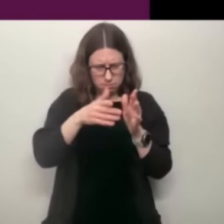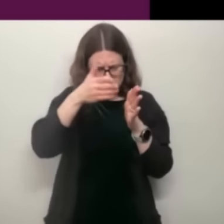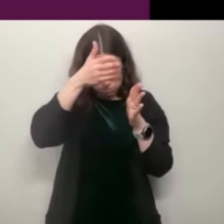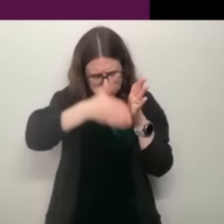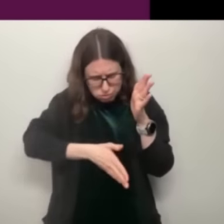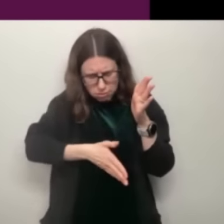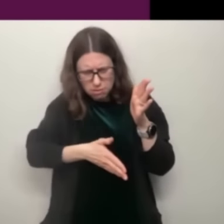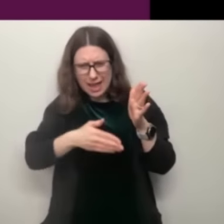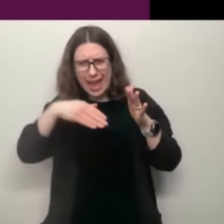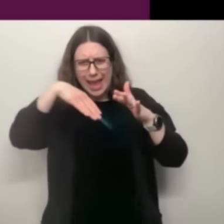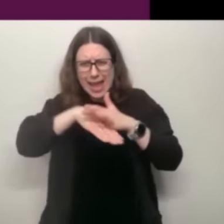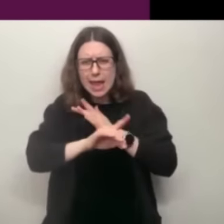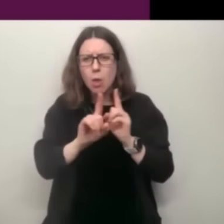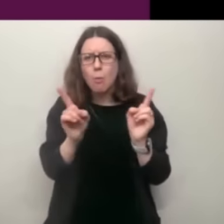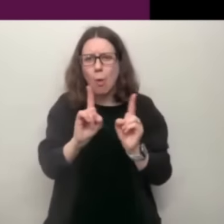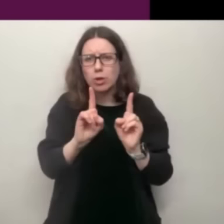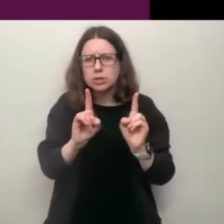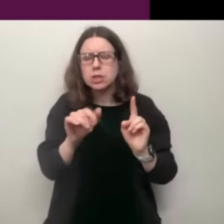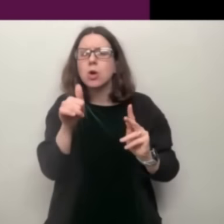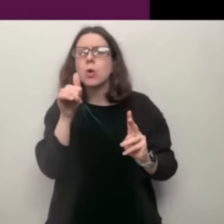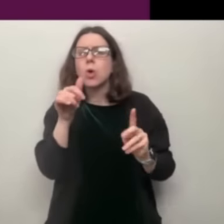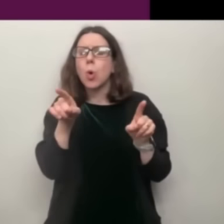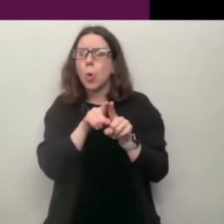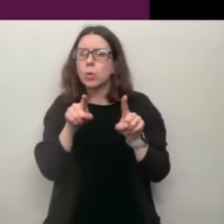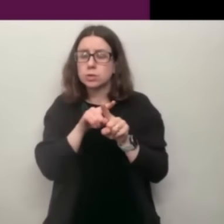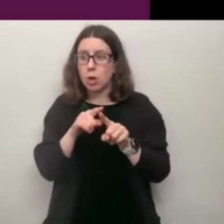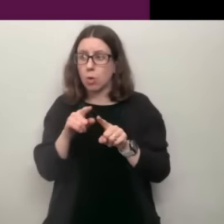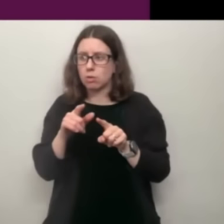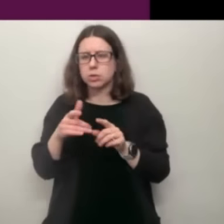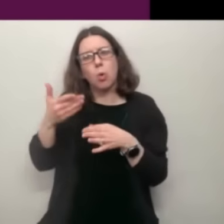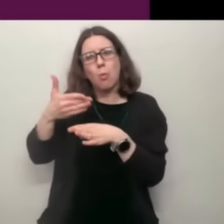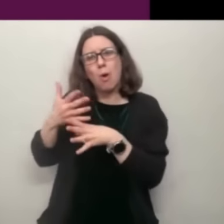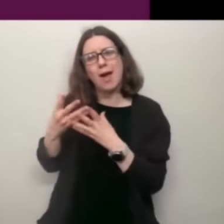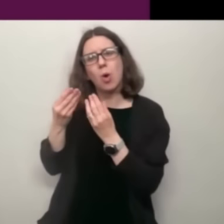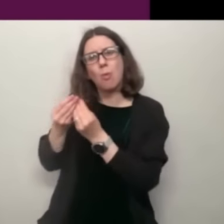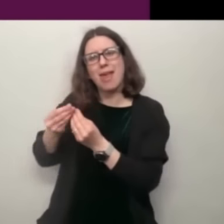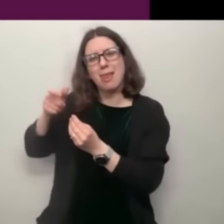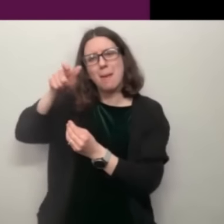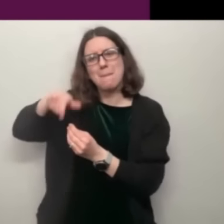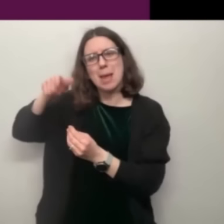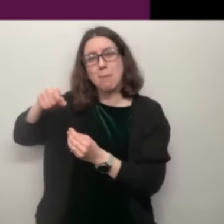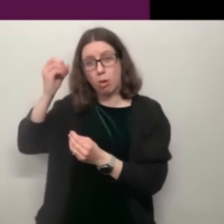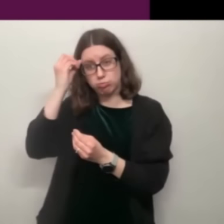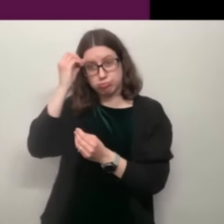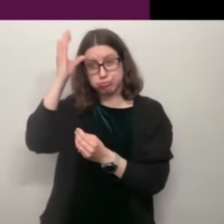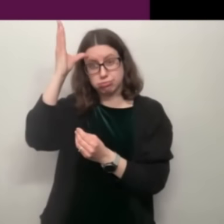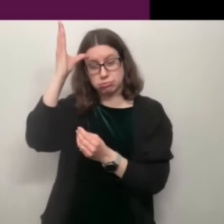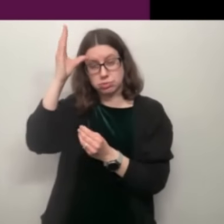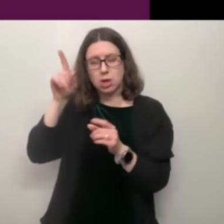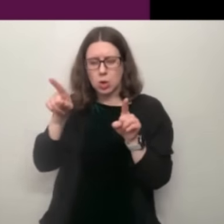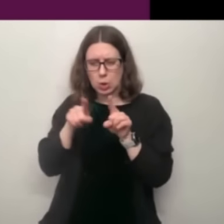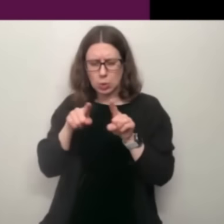and using paint samples taken from both the structure itself and from elements of the bridge that had become detached